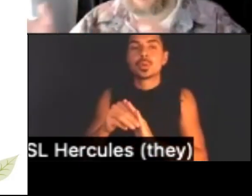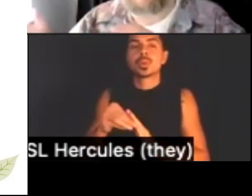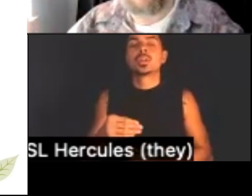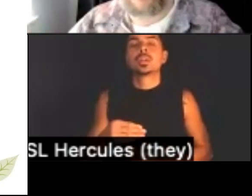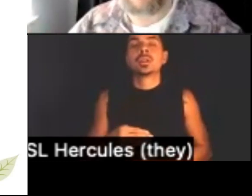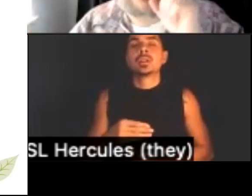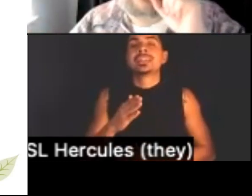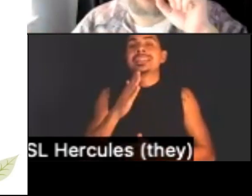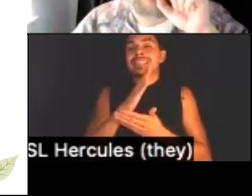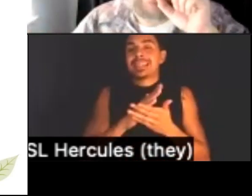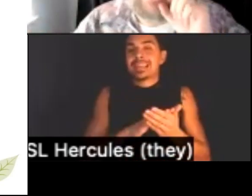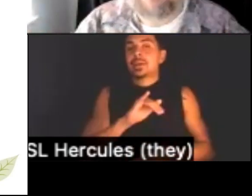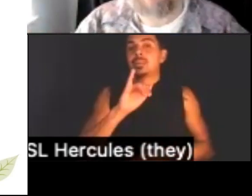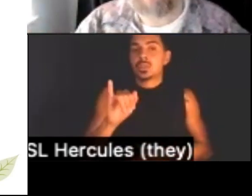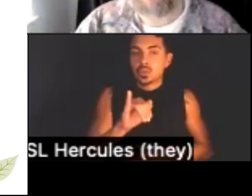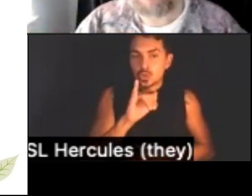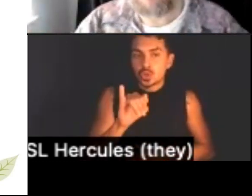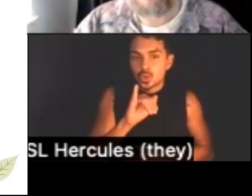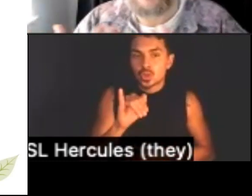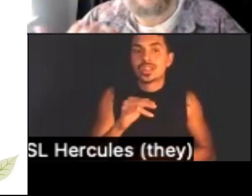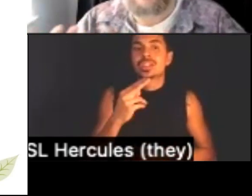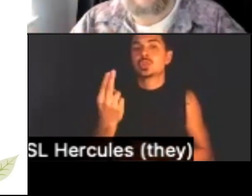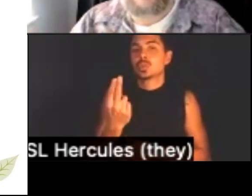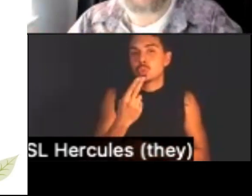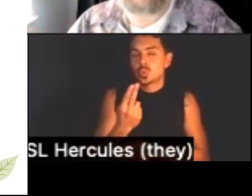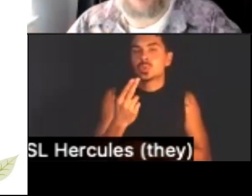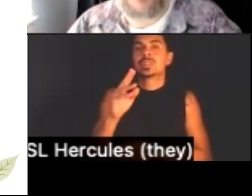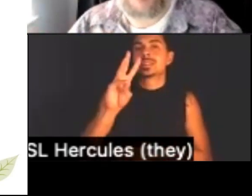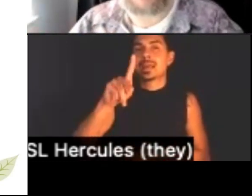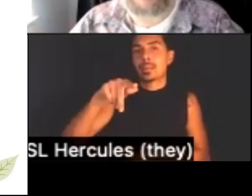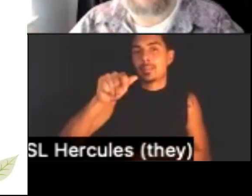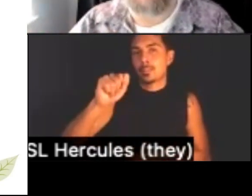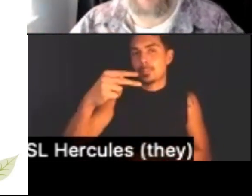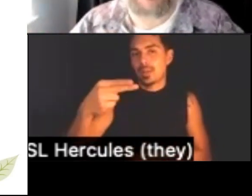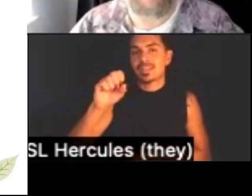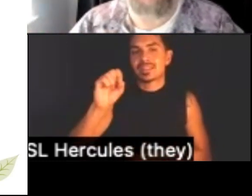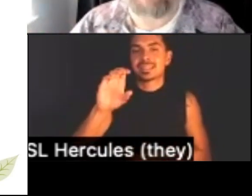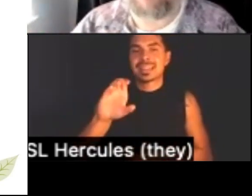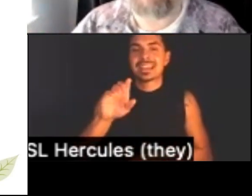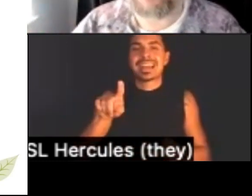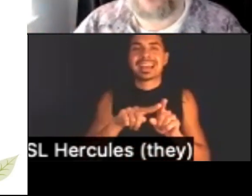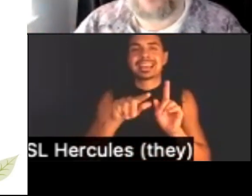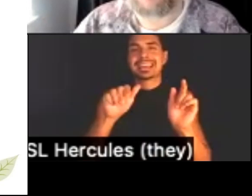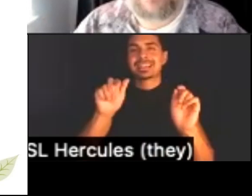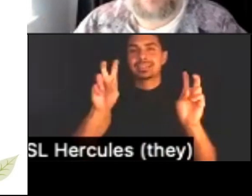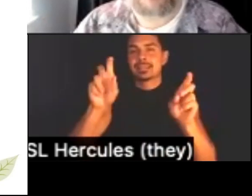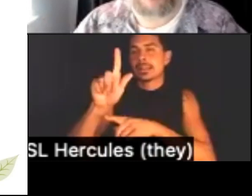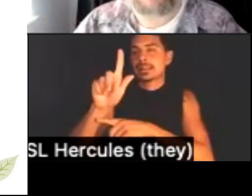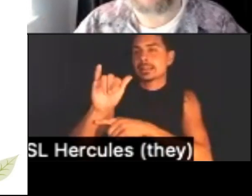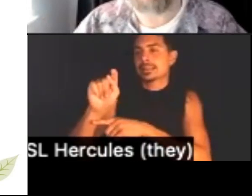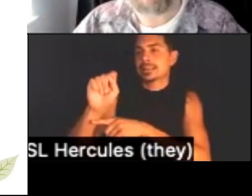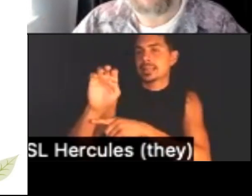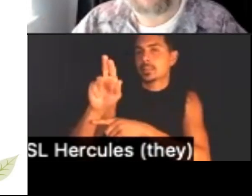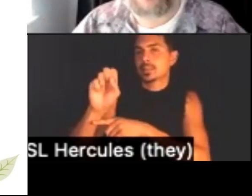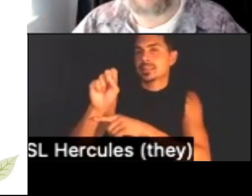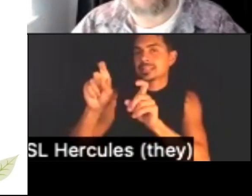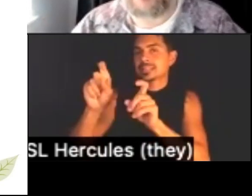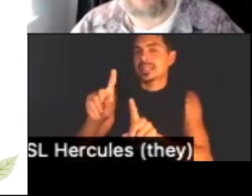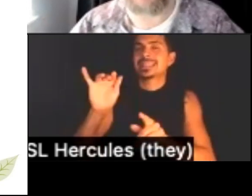the WPATH Standards of Care as their litmus test as a way for clients to access trans related